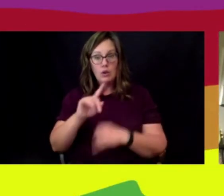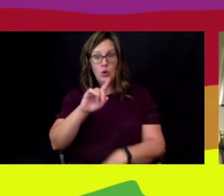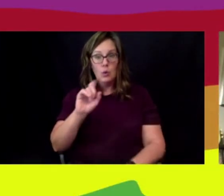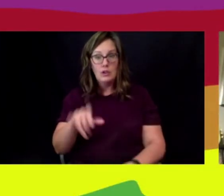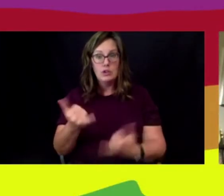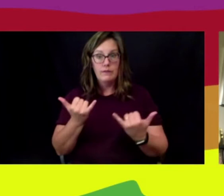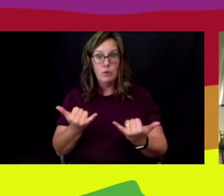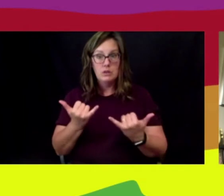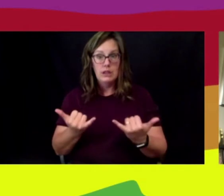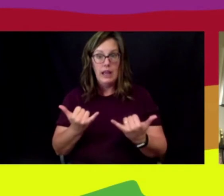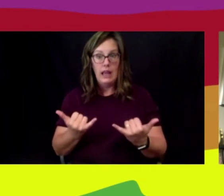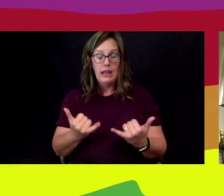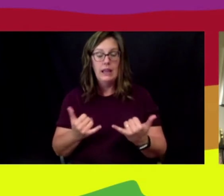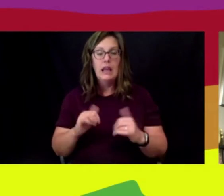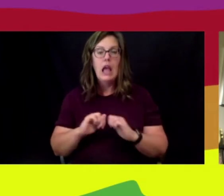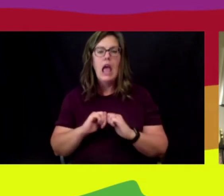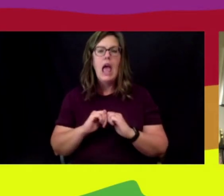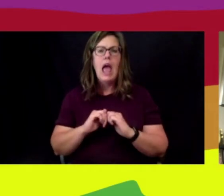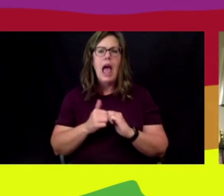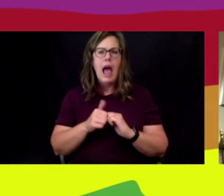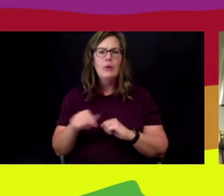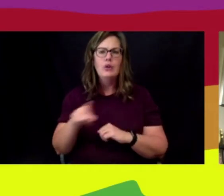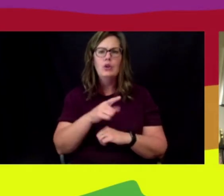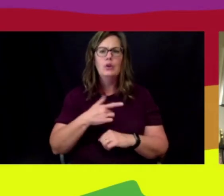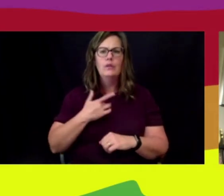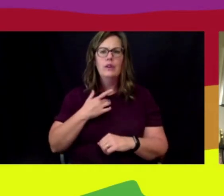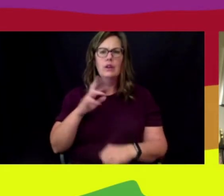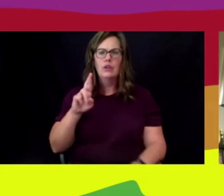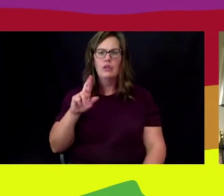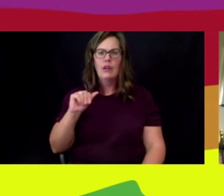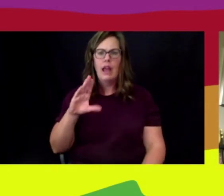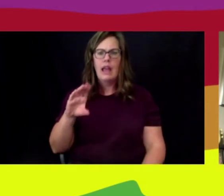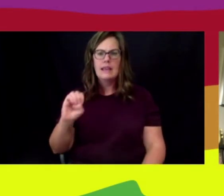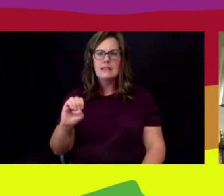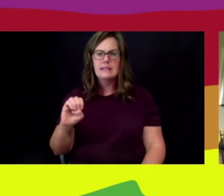is how do you feel race impacts the ability for people to come out